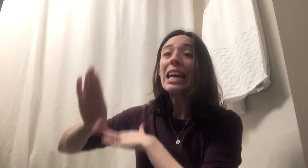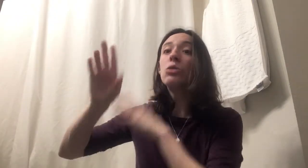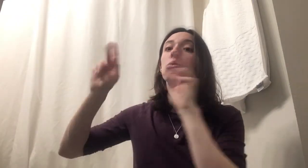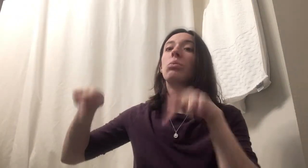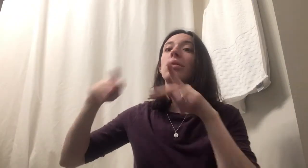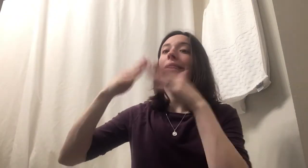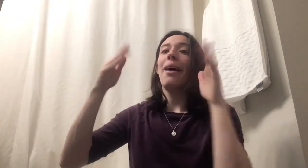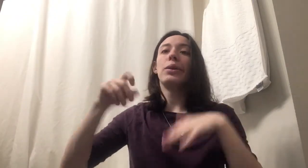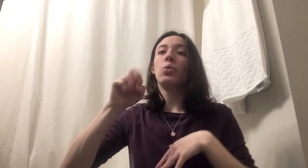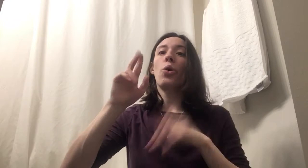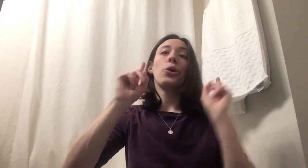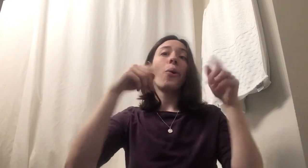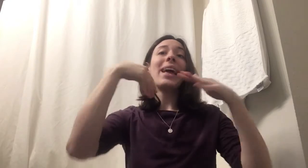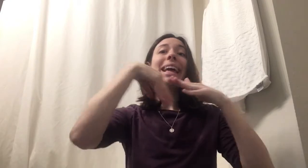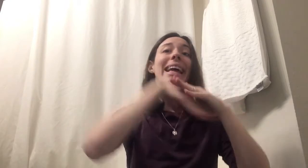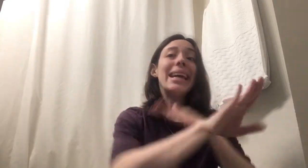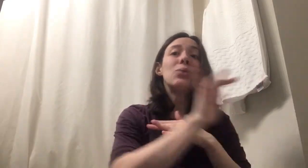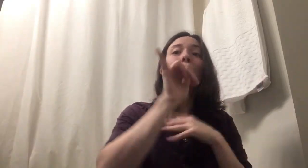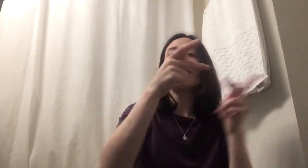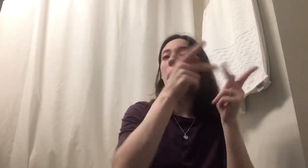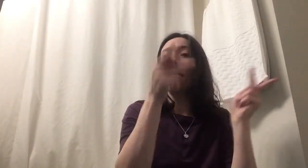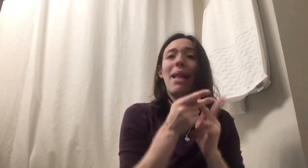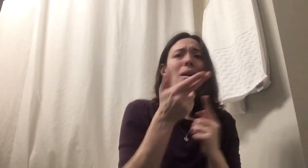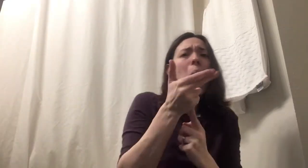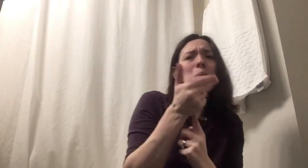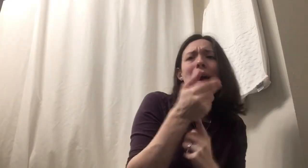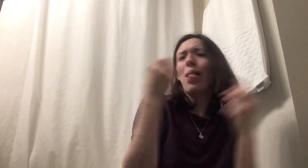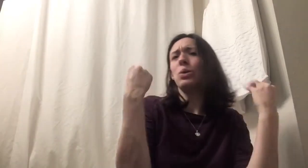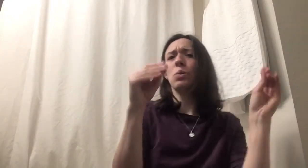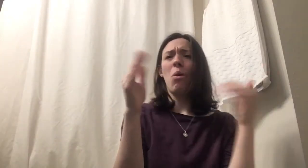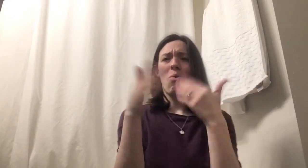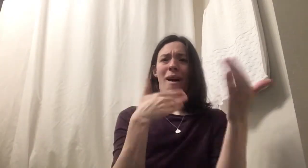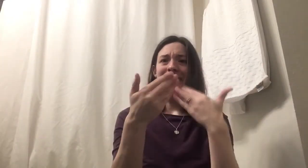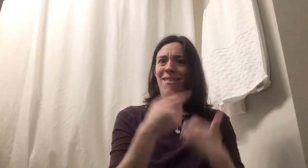Someone's house, a place, hotel, store, etc